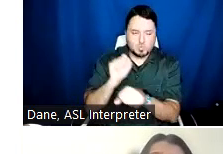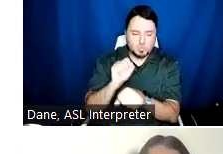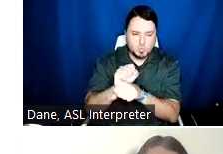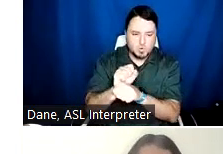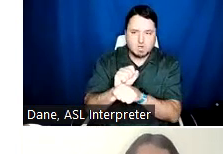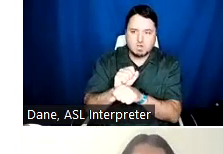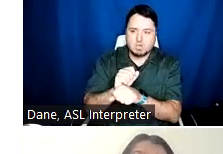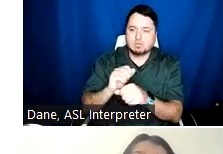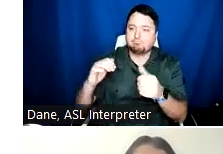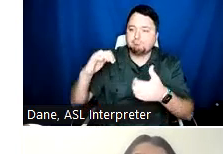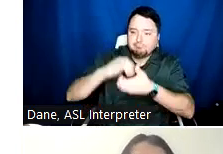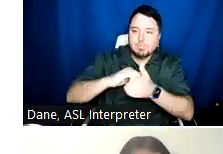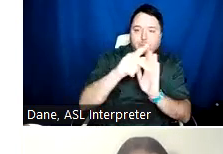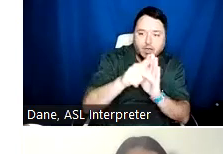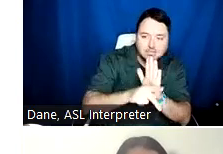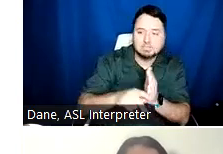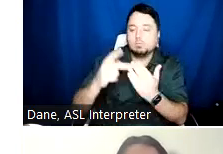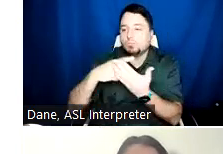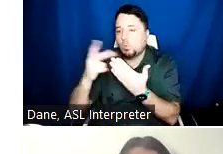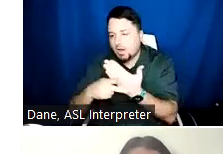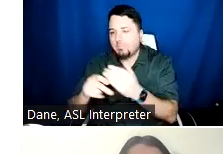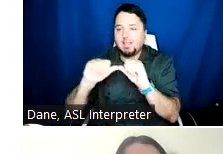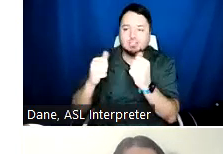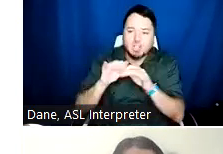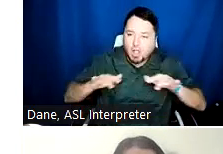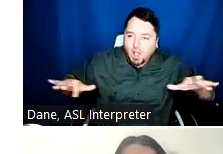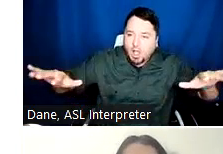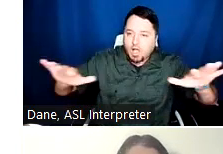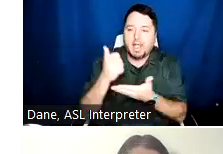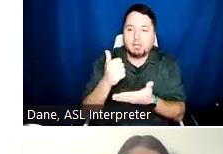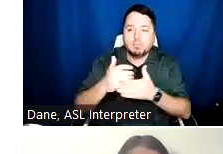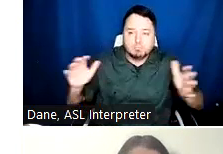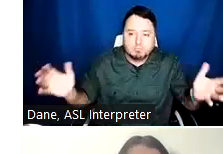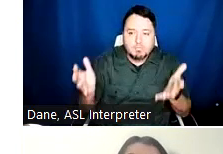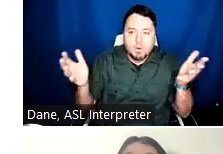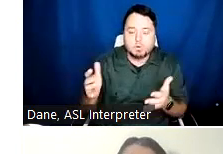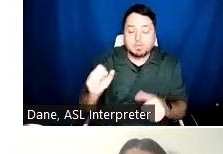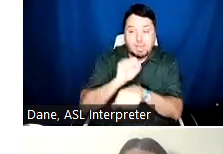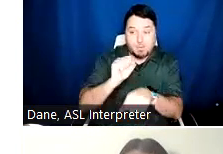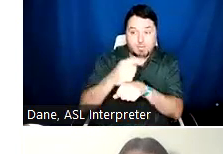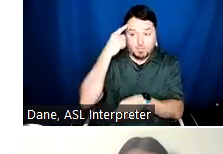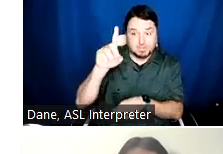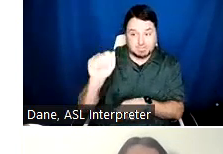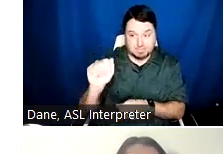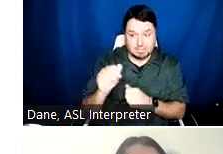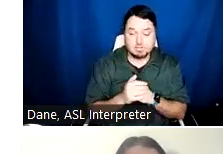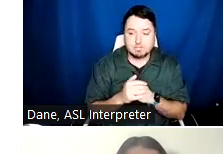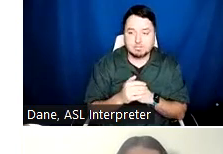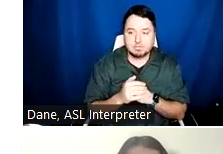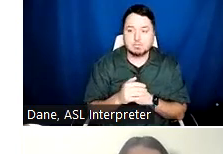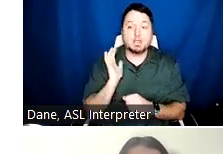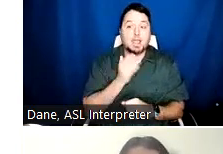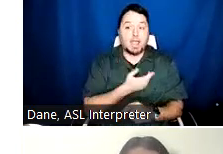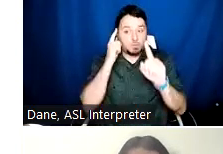programs and agencies to promote disability employment. Our mission is to develop and